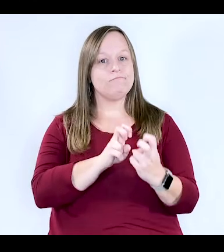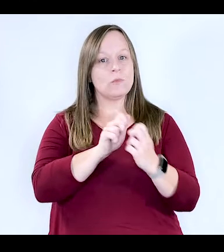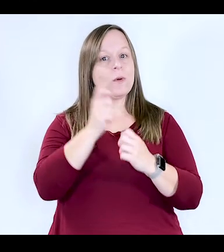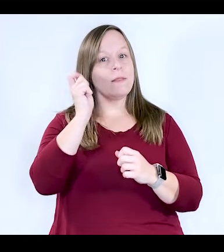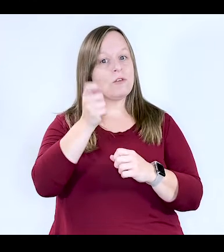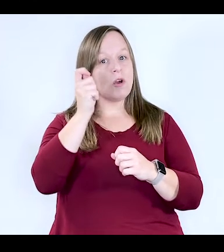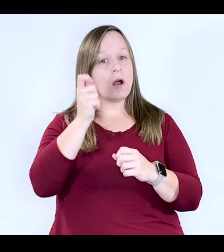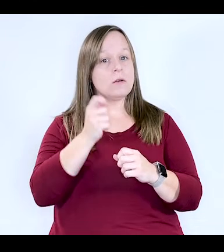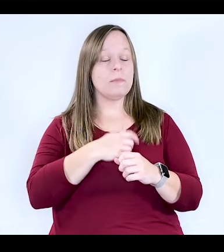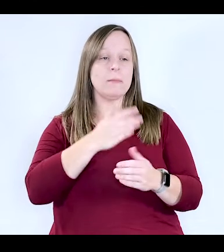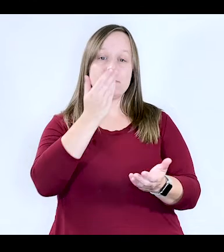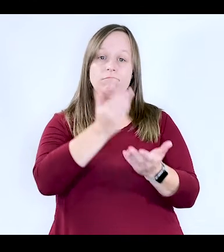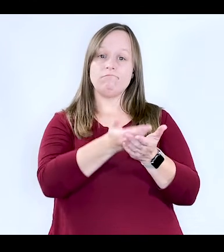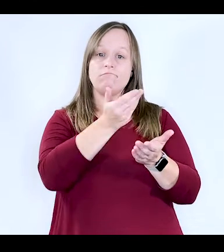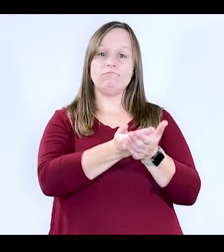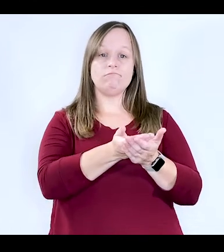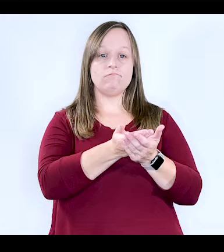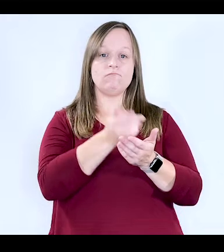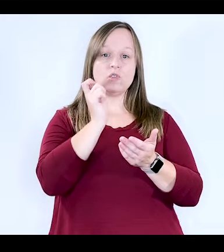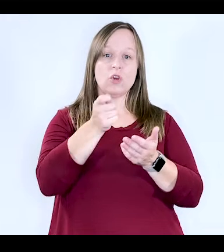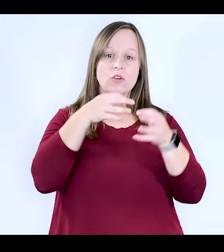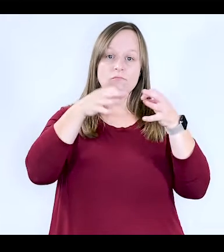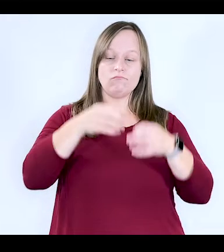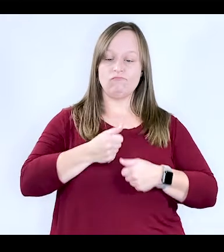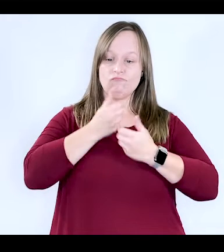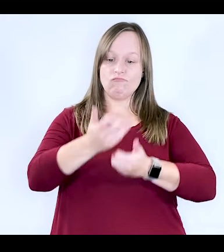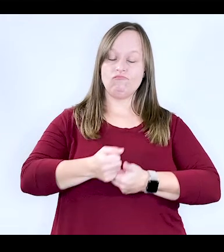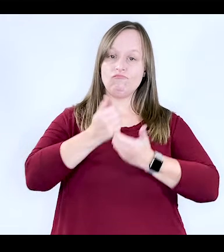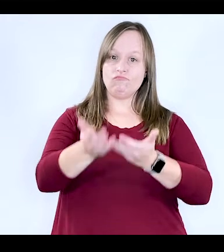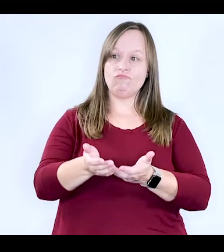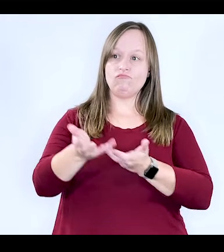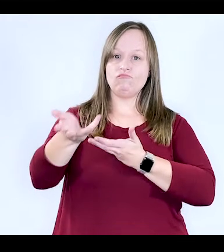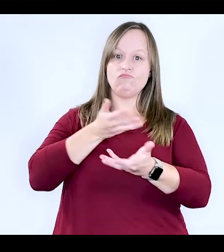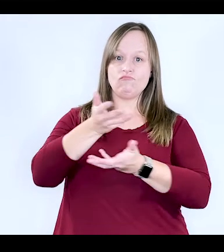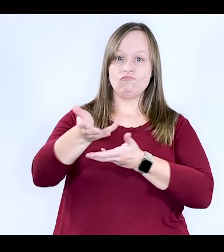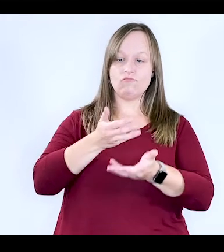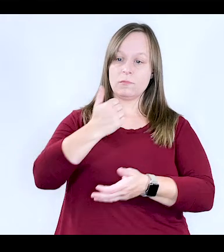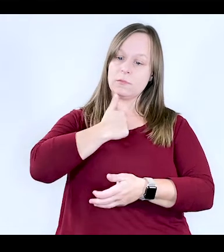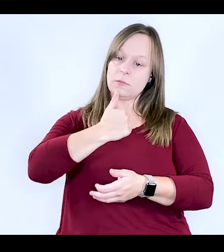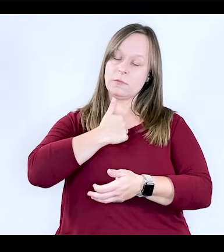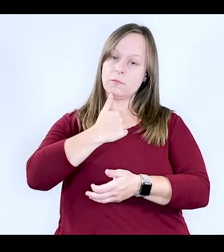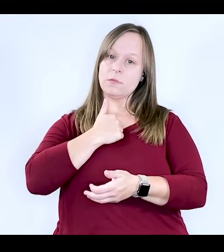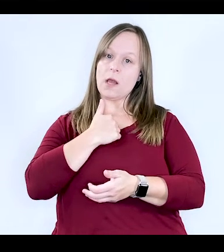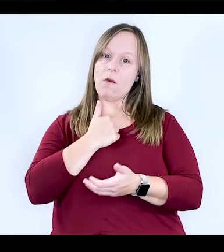and maybe testify which means give the judge information, talk to the judge about yourselves,